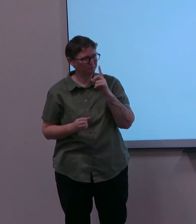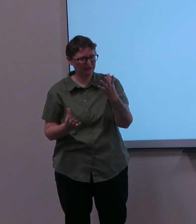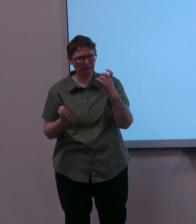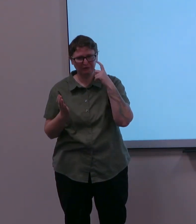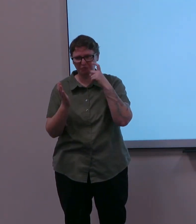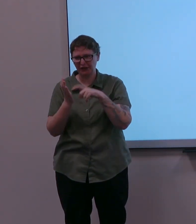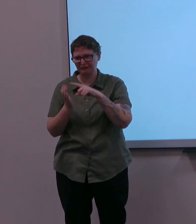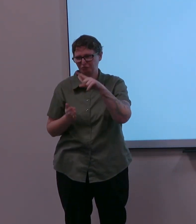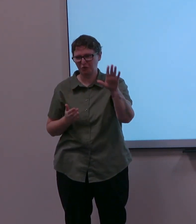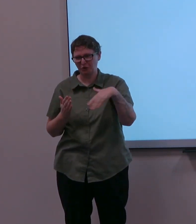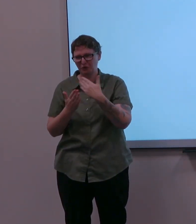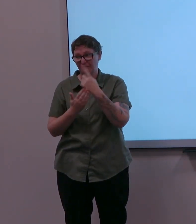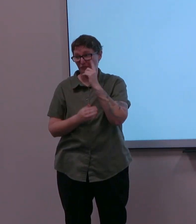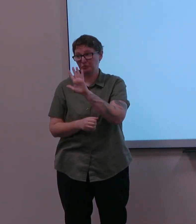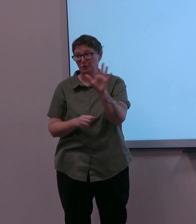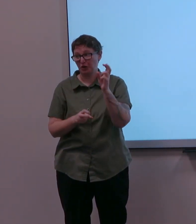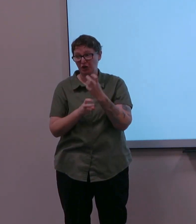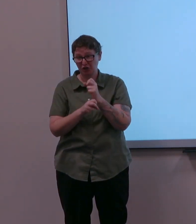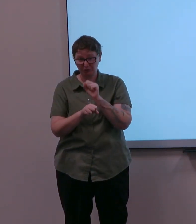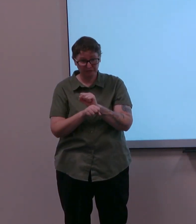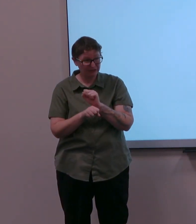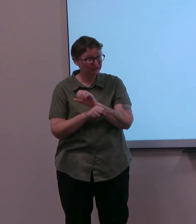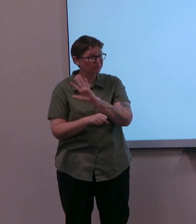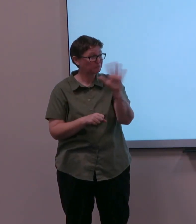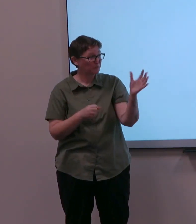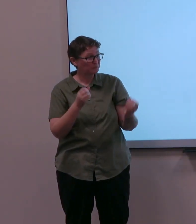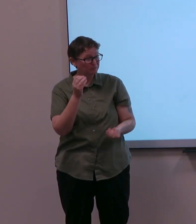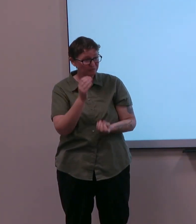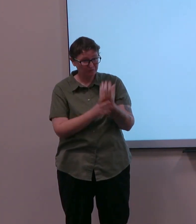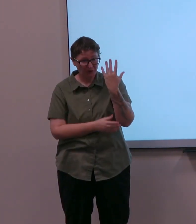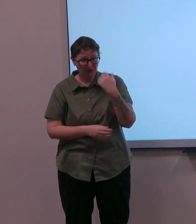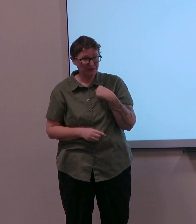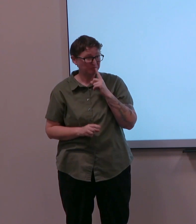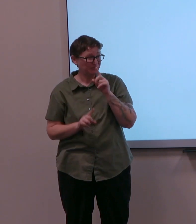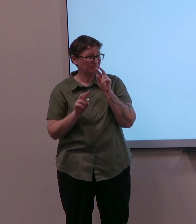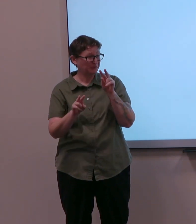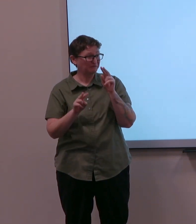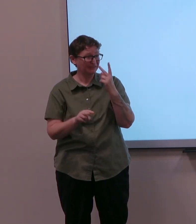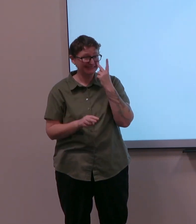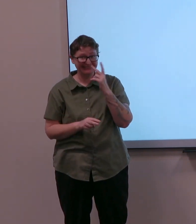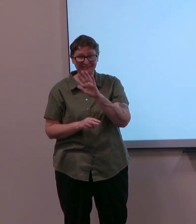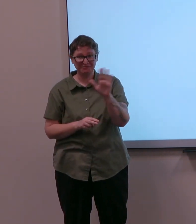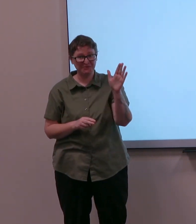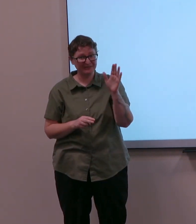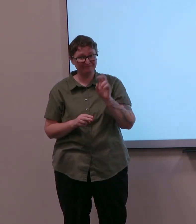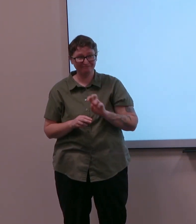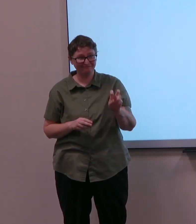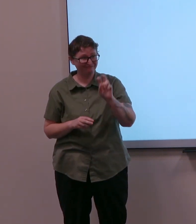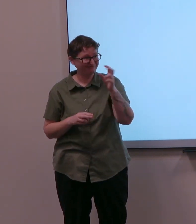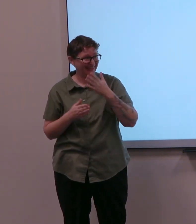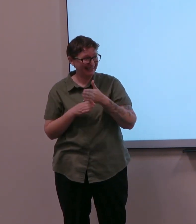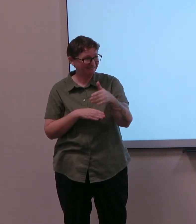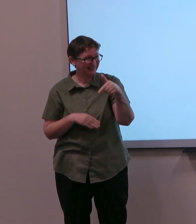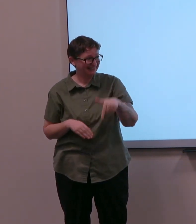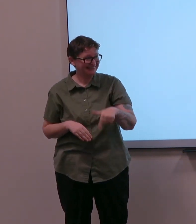You're really a great group, and I want to recognize all of your hard work, all of your growth, and we look forward to seeing your